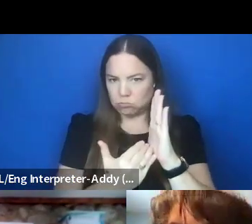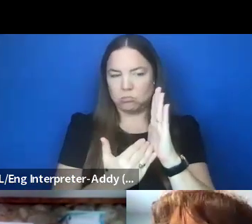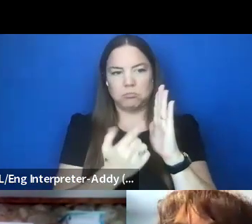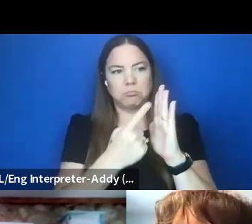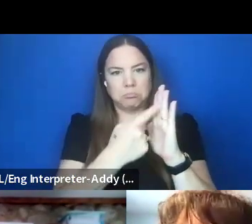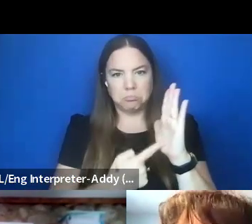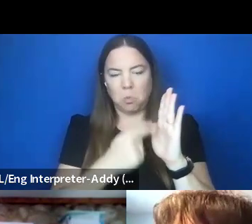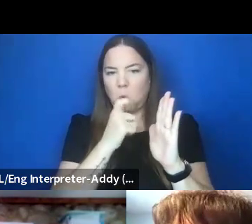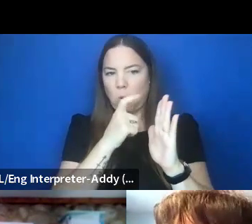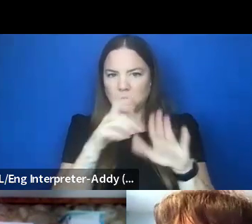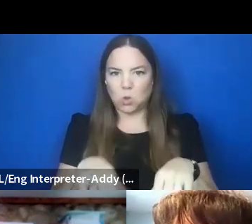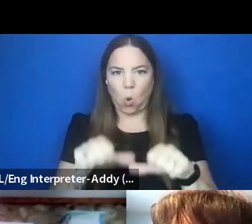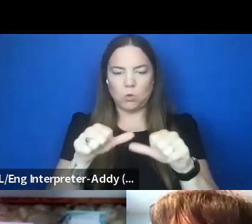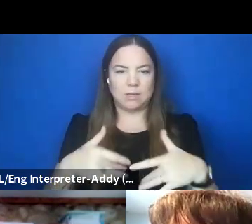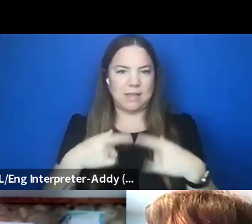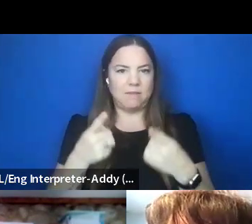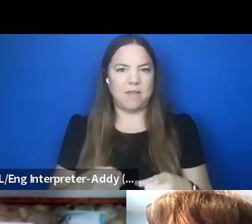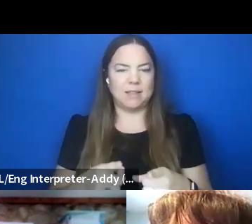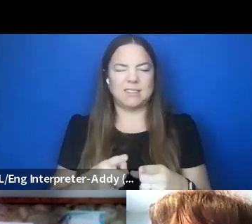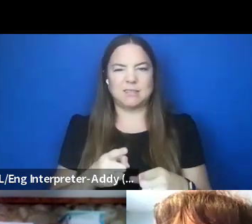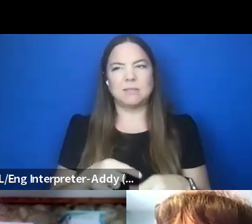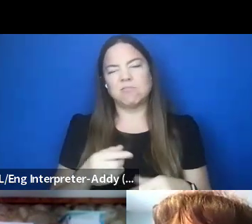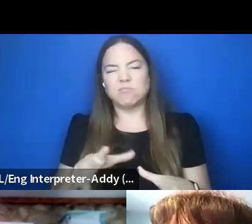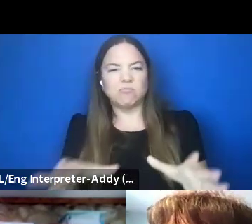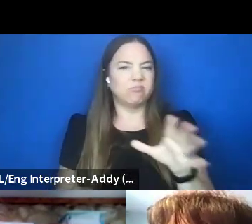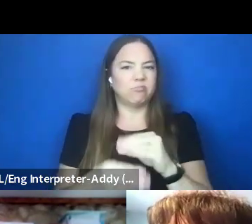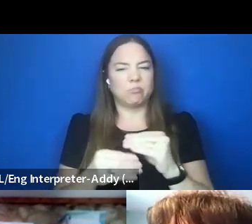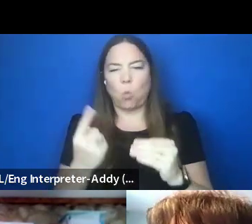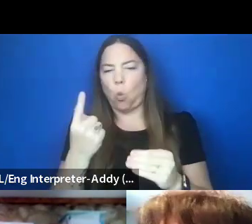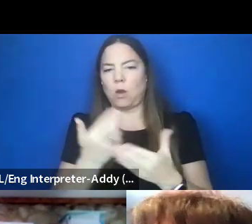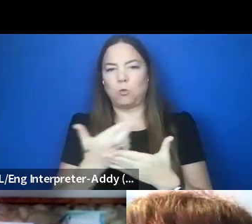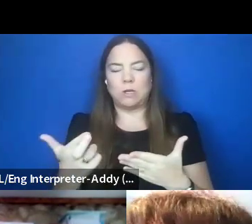Don Dew: and one resource for people. I think that would help Don Dew: our membership.